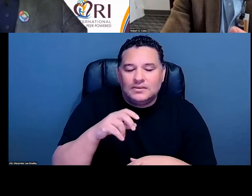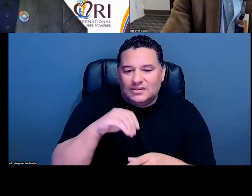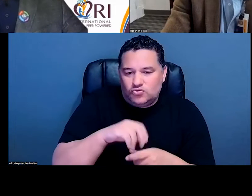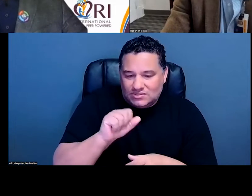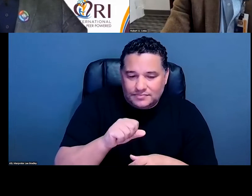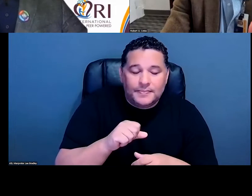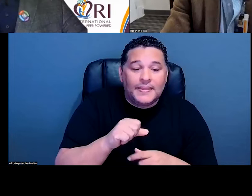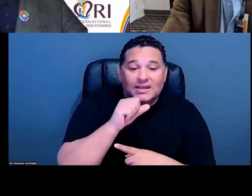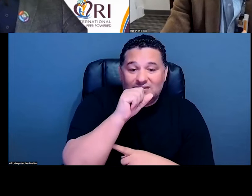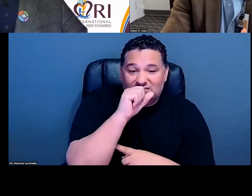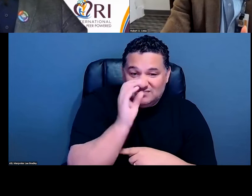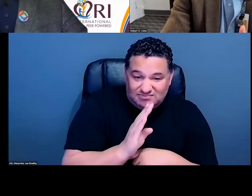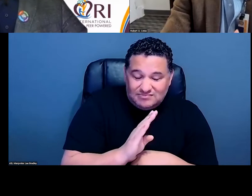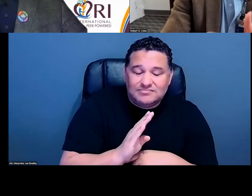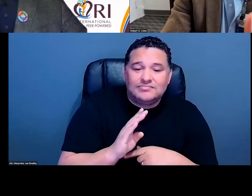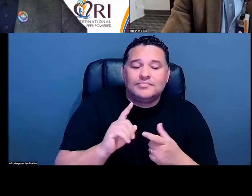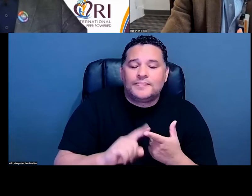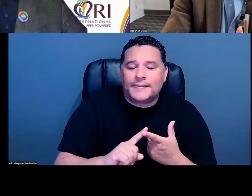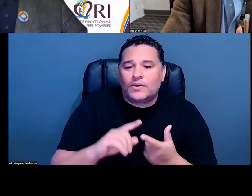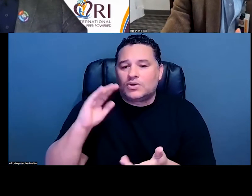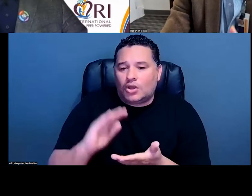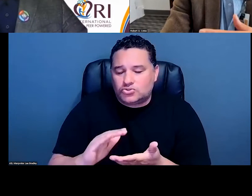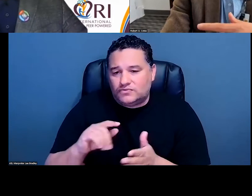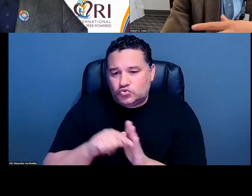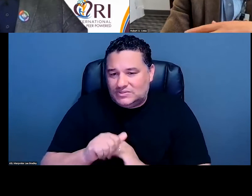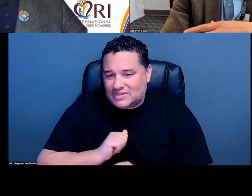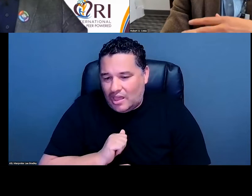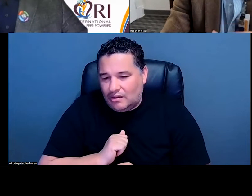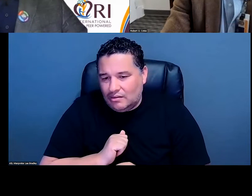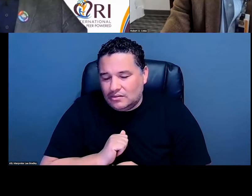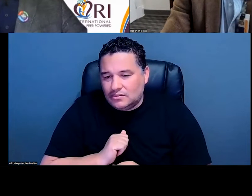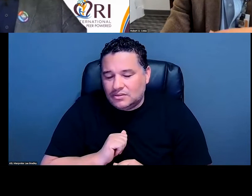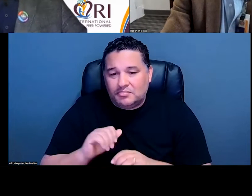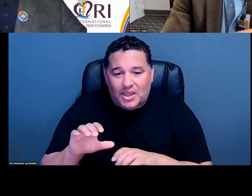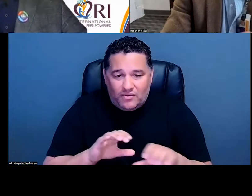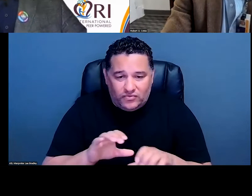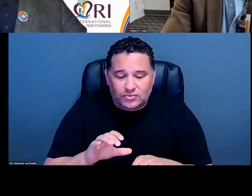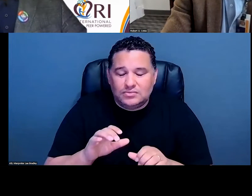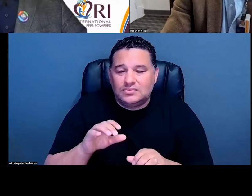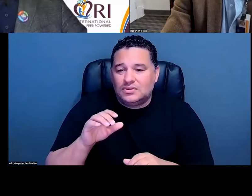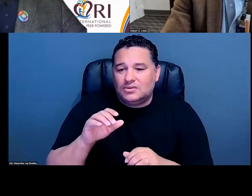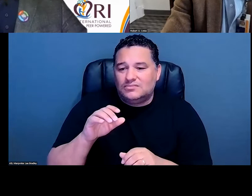MAIN, FDA INDICATIONS FOR THE MEDICATION IN THE UNITED STATES. TREATMENT RES*SENT, SCHIZOPHRENIA, REDUCTION IN RISK